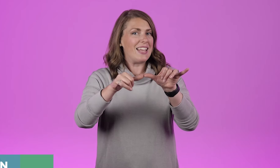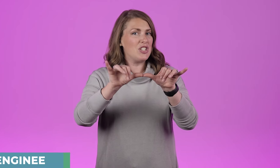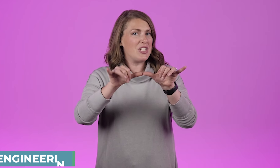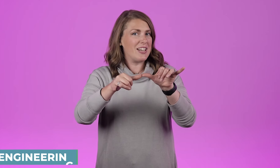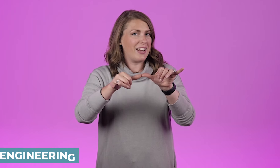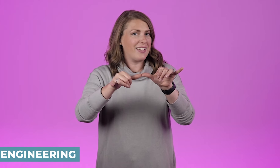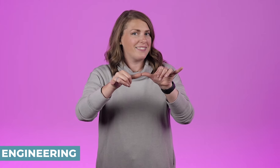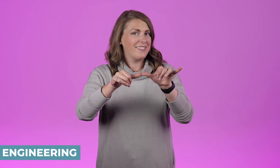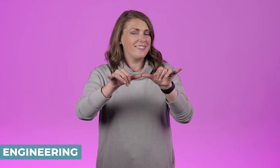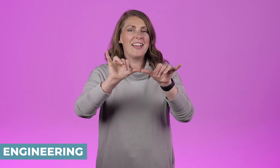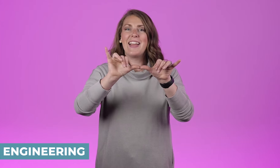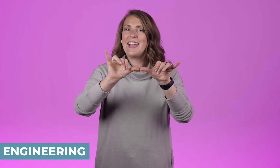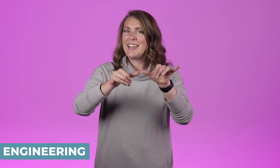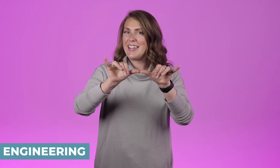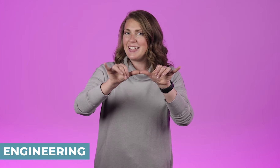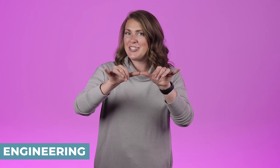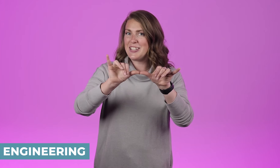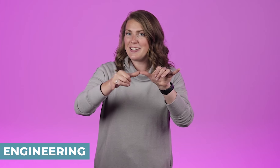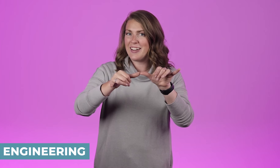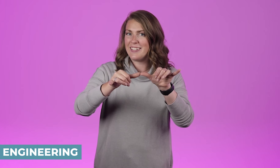ENGINEERING ENGINEERING